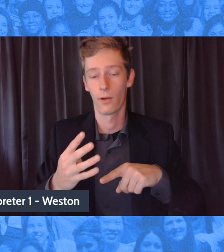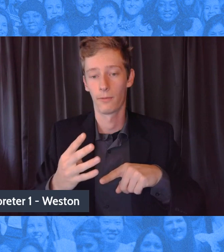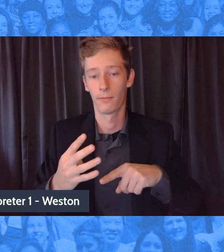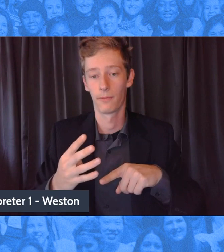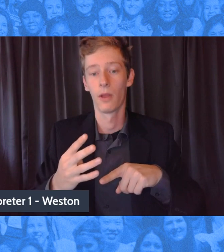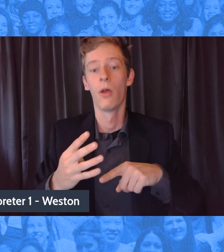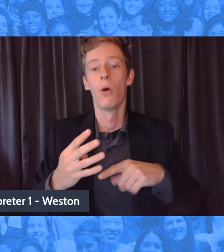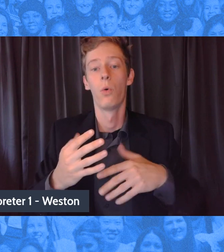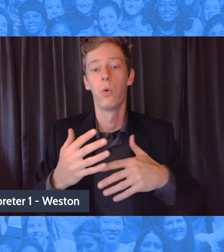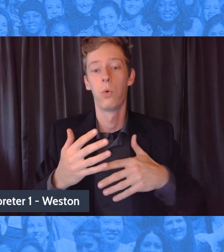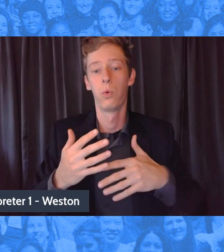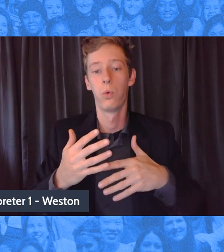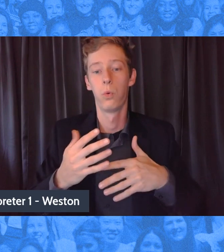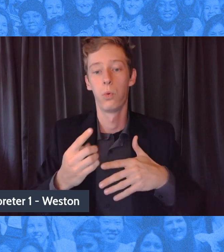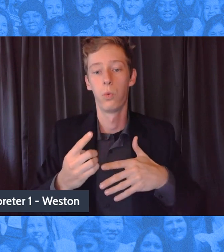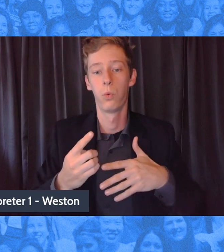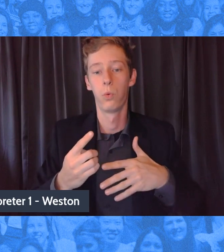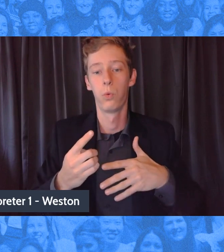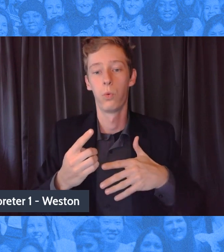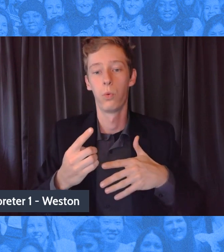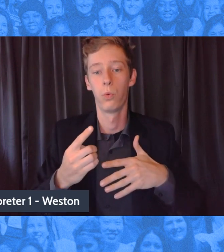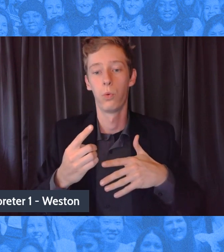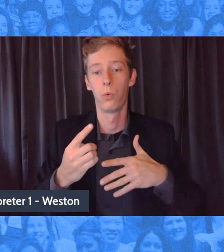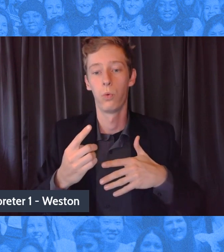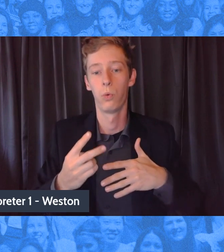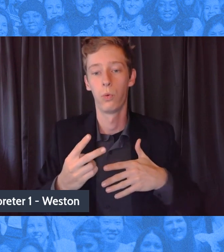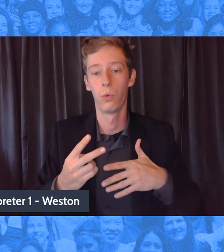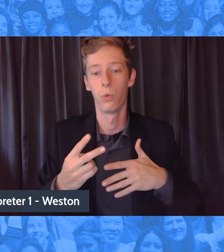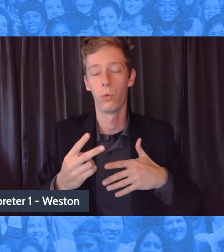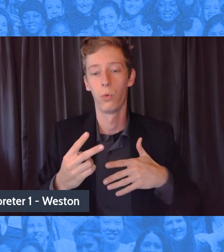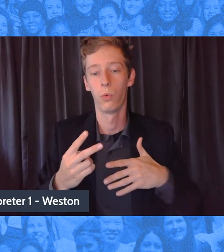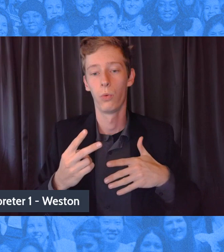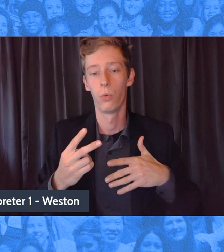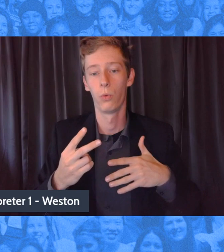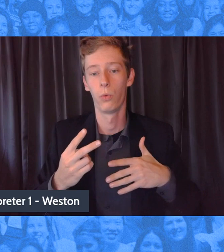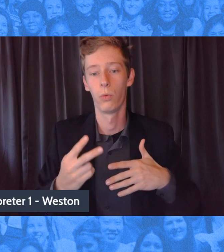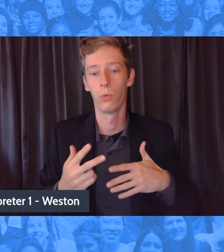exhaling for one, two, three, four,